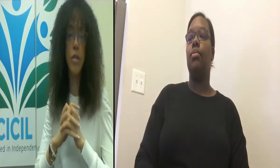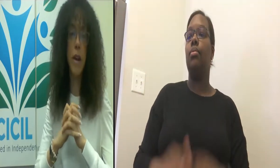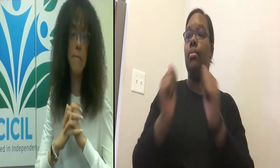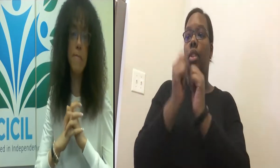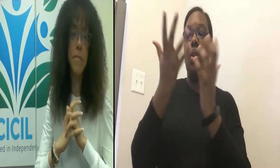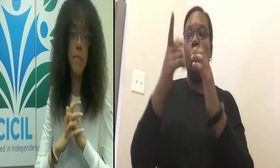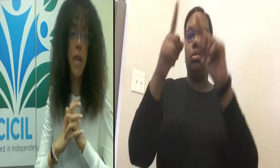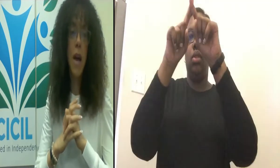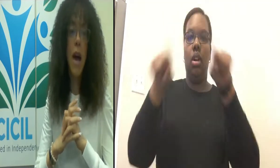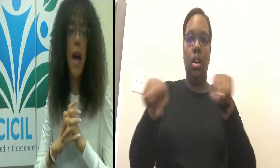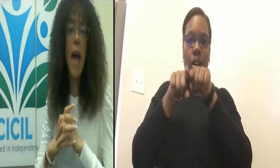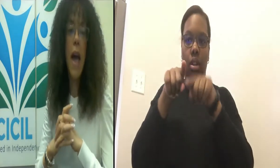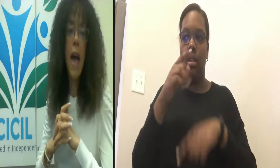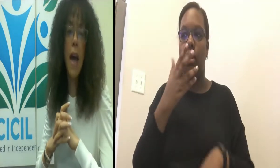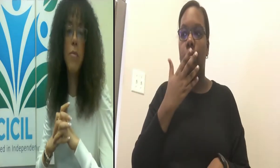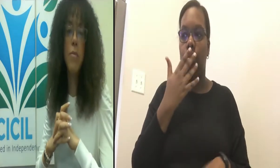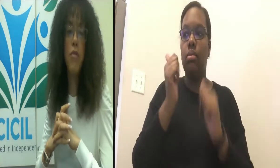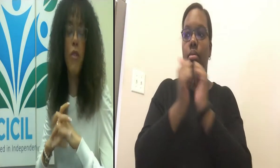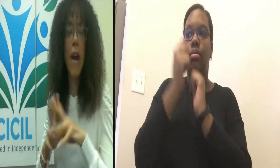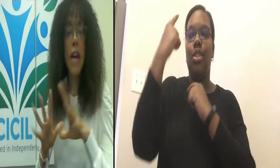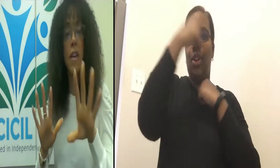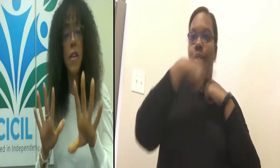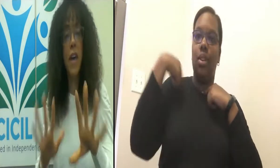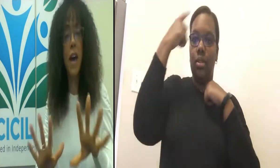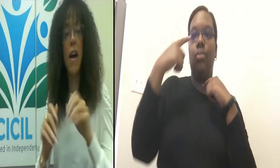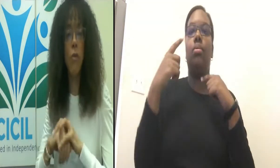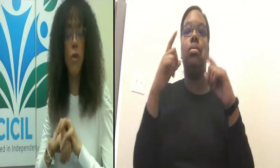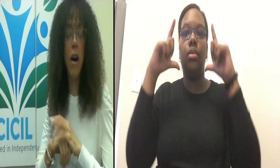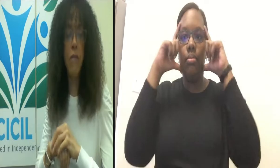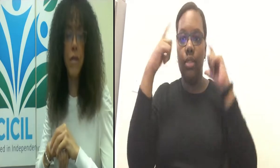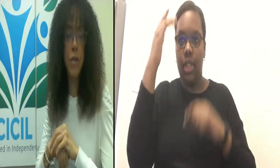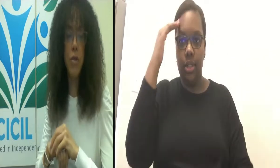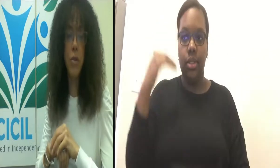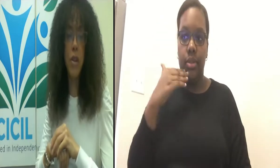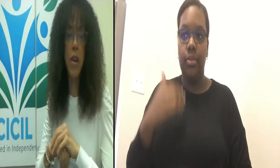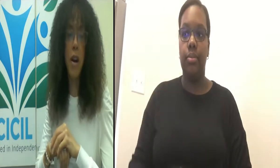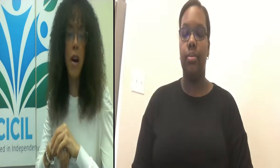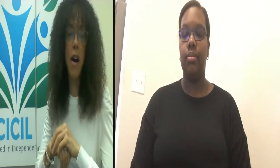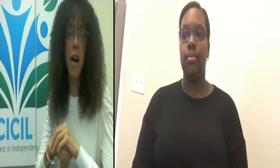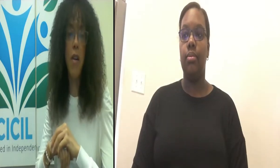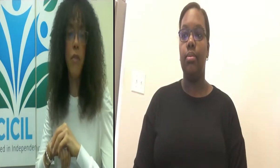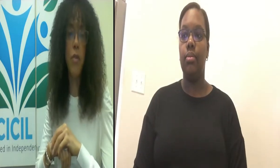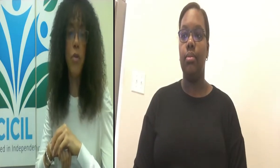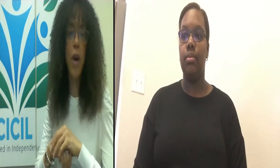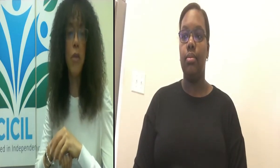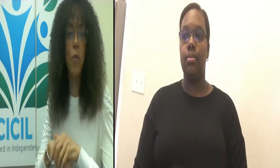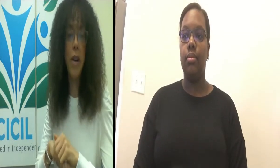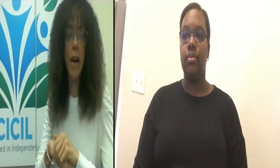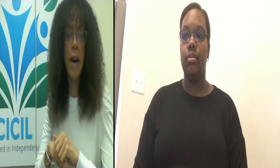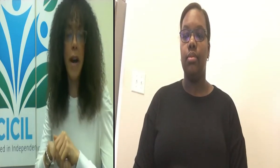of conversation for this particular video is financial oversight and before